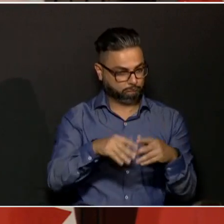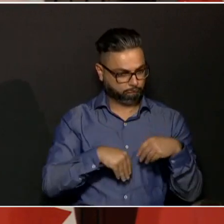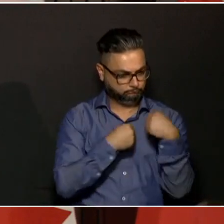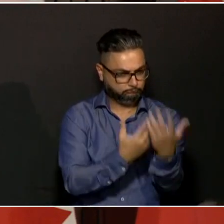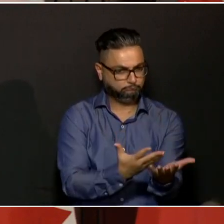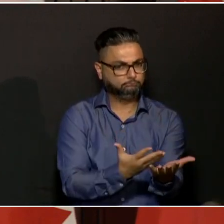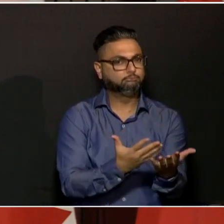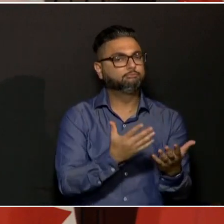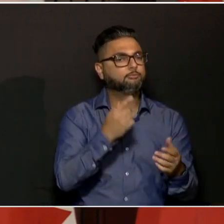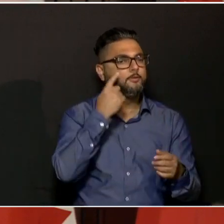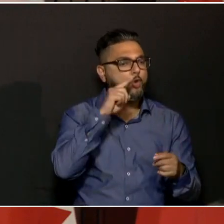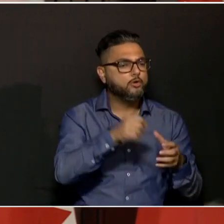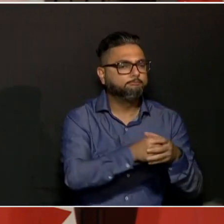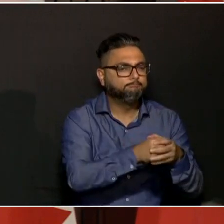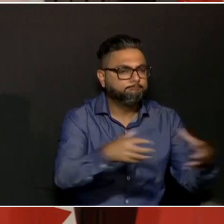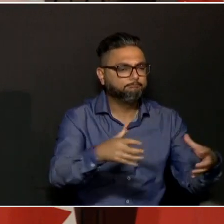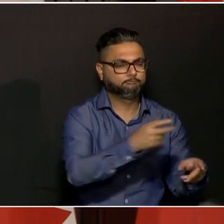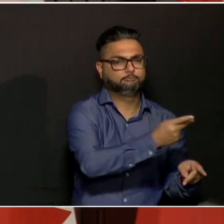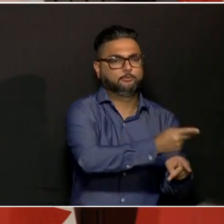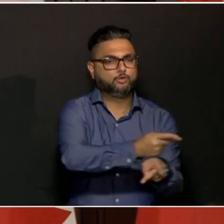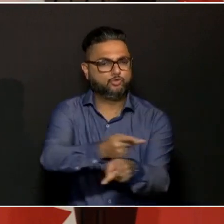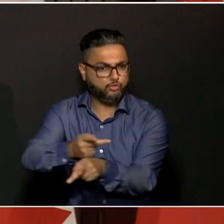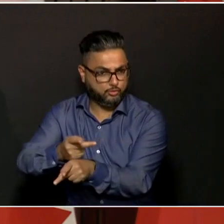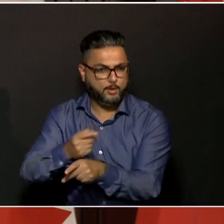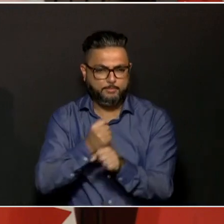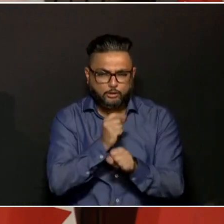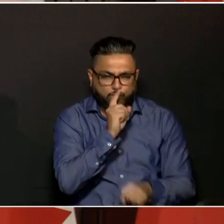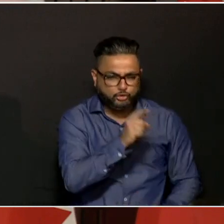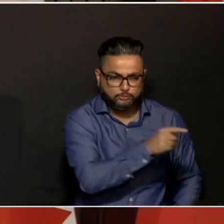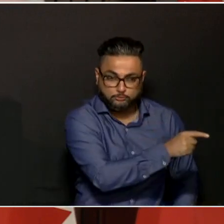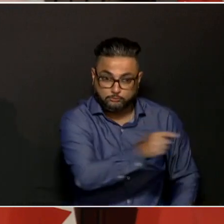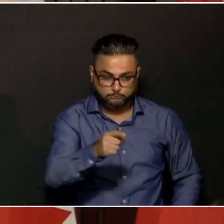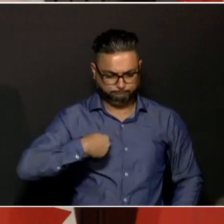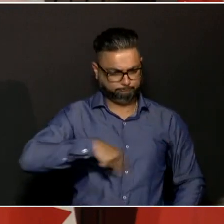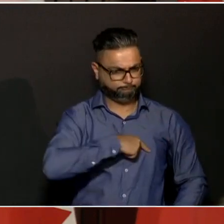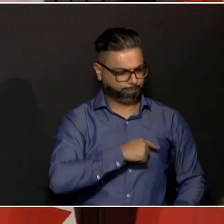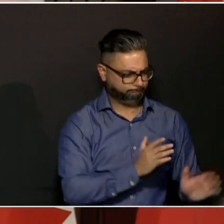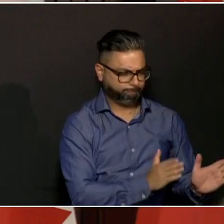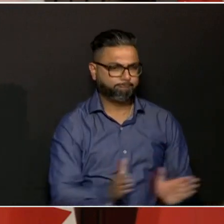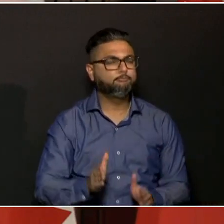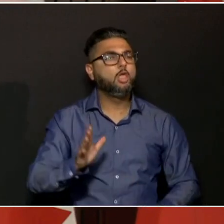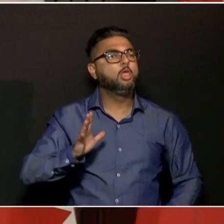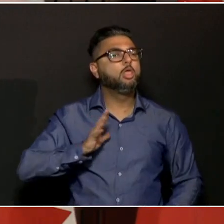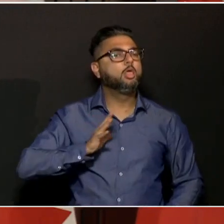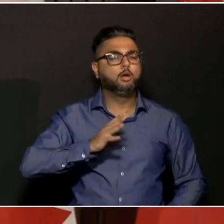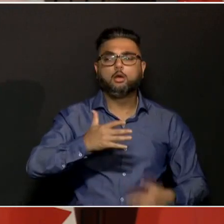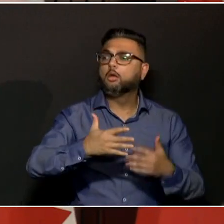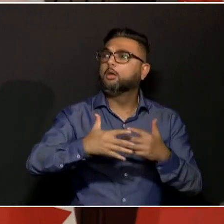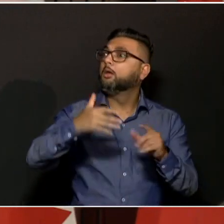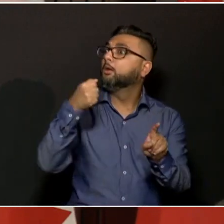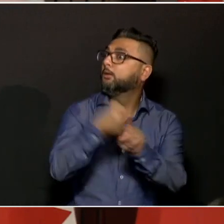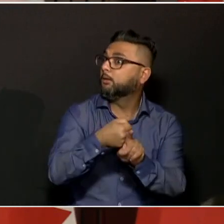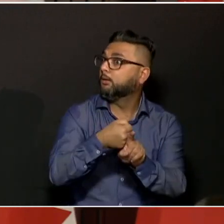over for hundred $57 million to expand access to care as part of our plan to ensure we are ready